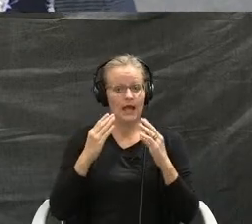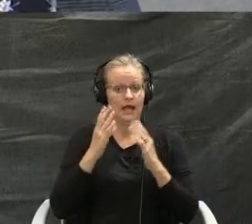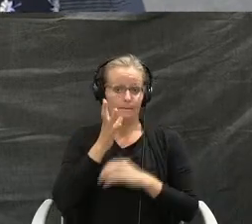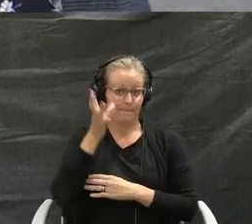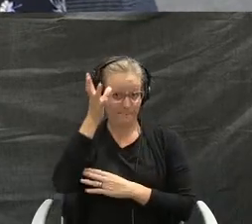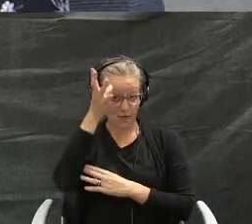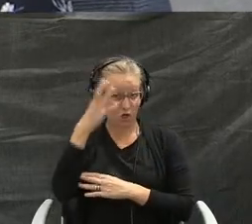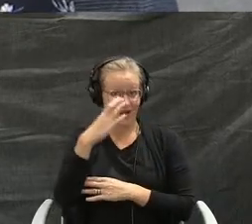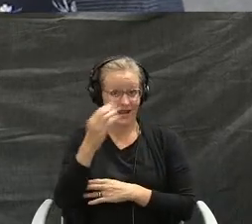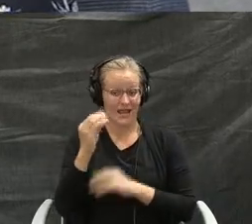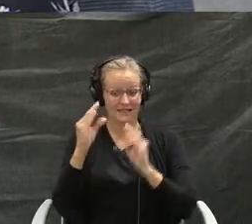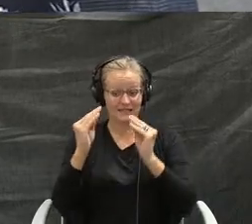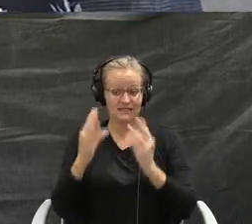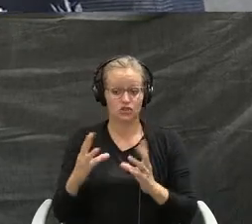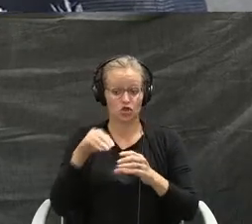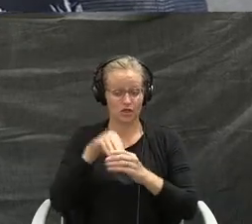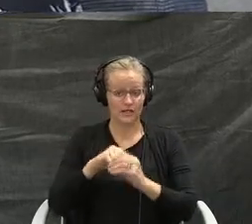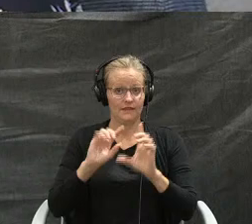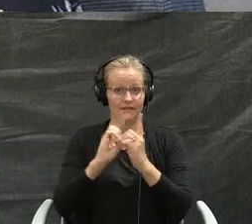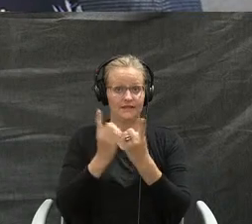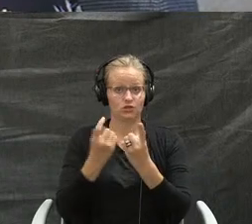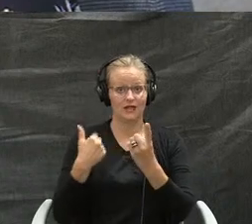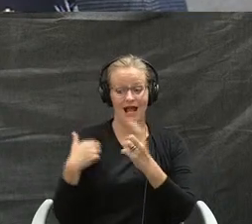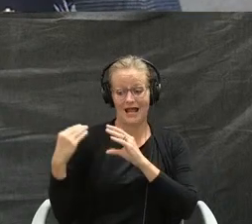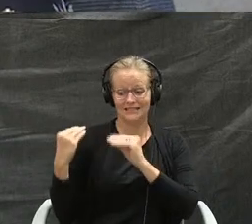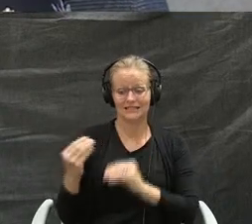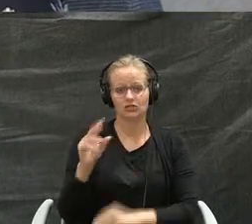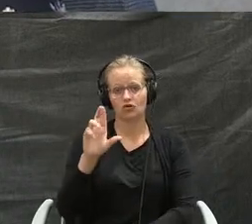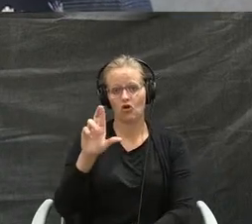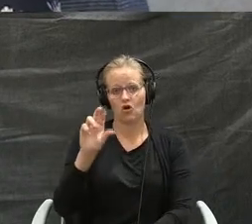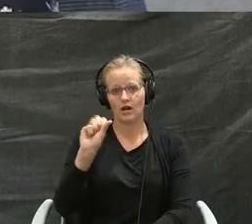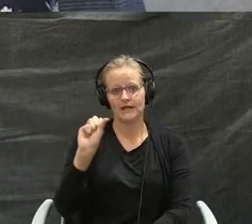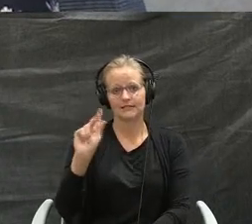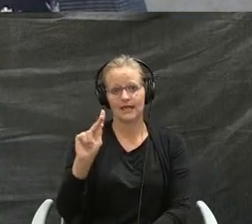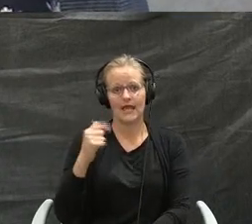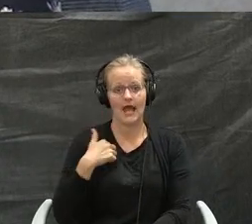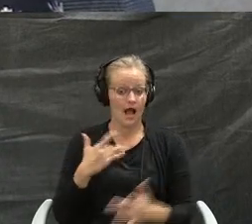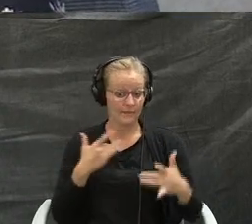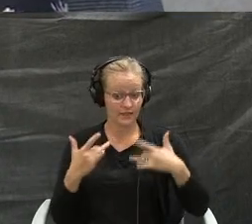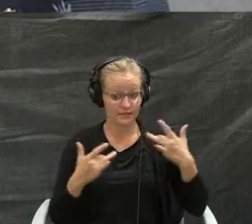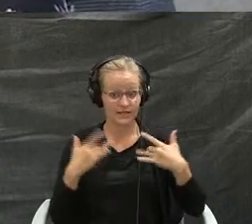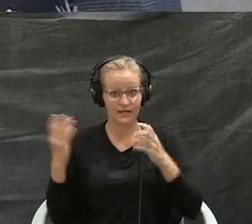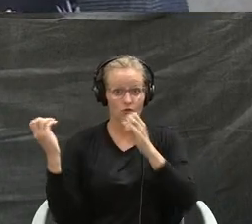I teach our SK and I am very excited at the thought of returning to school with these students as I know they learn